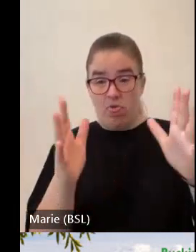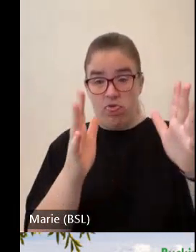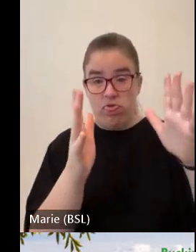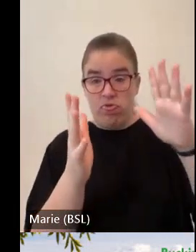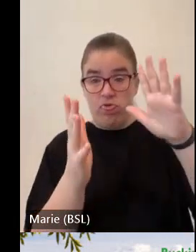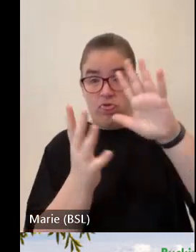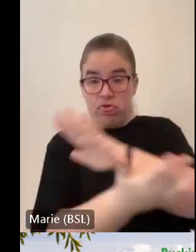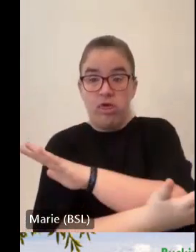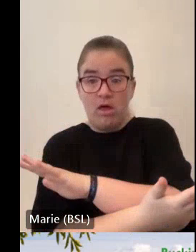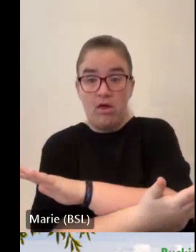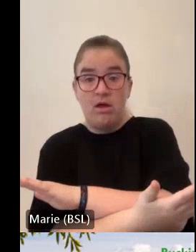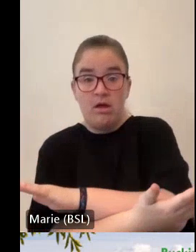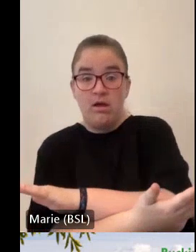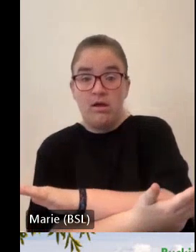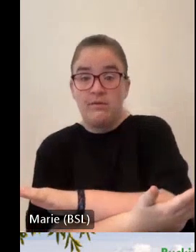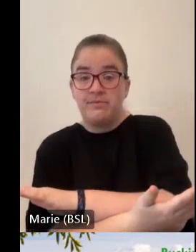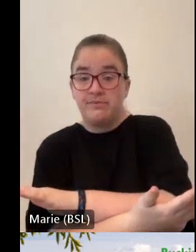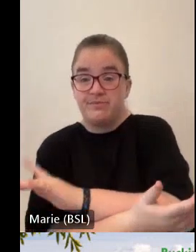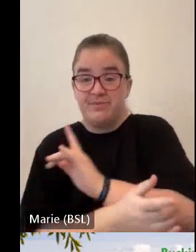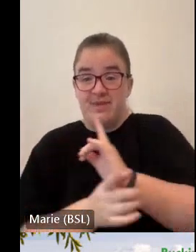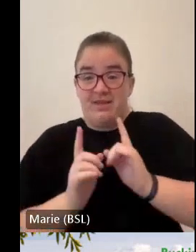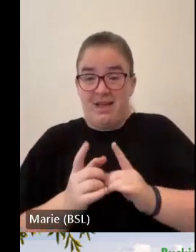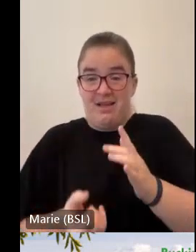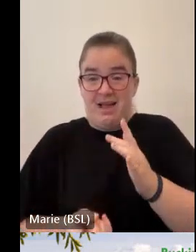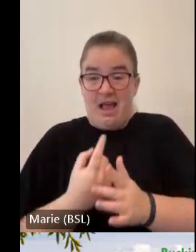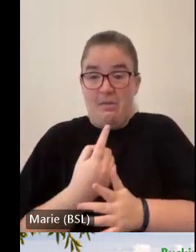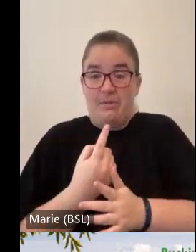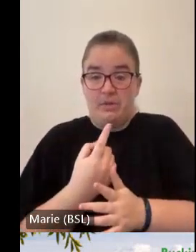That was the that was the catalyst from the police.